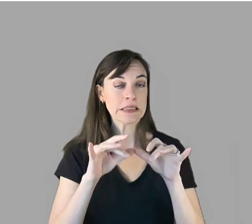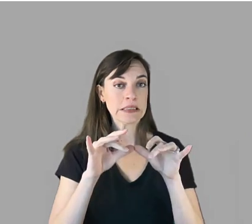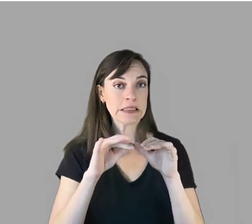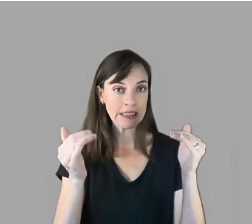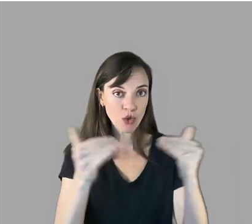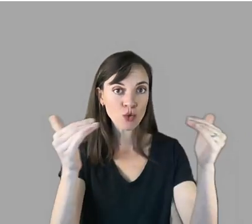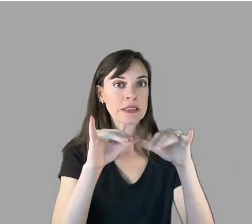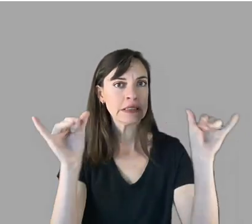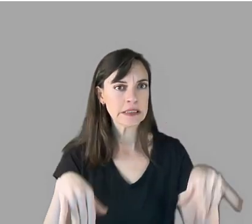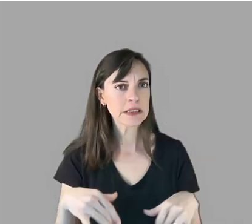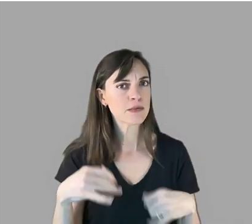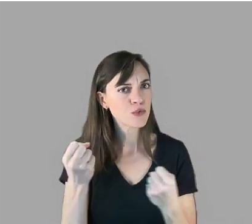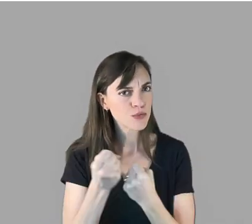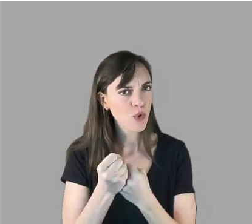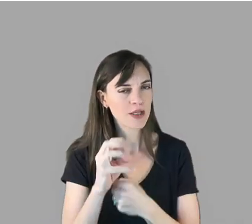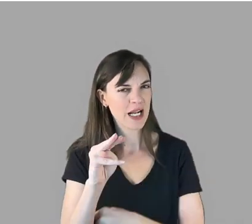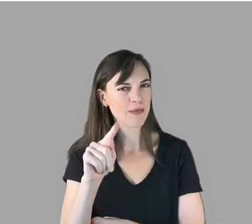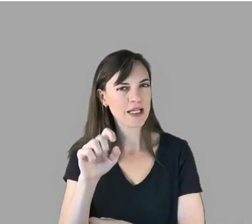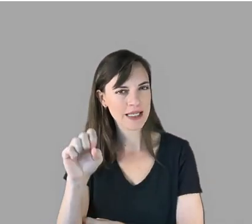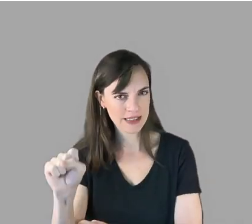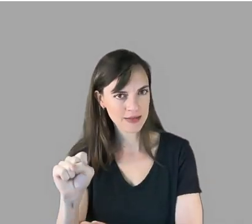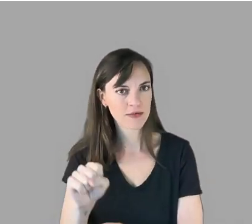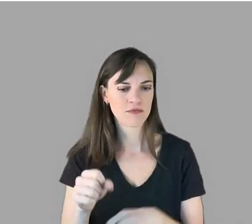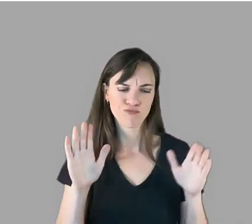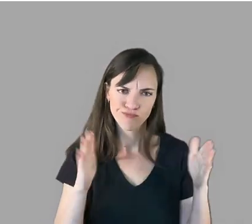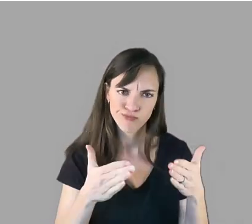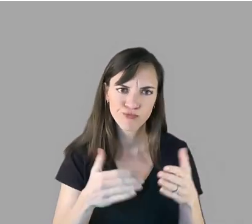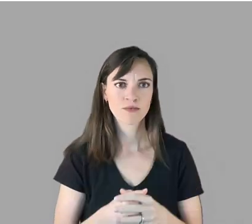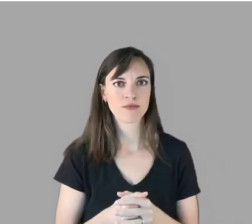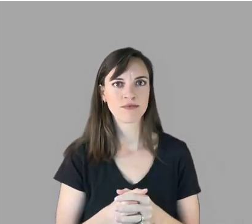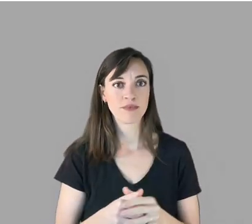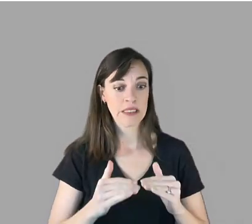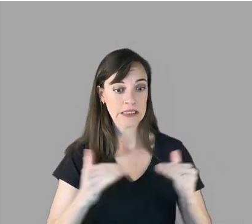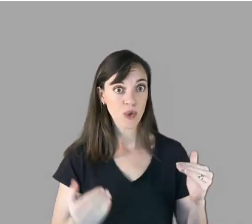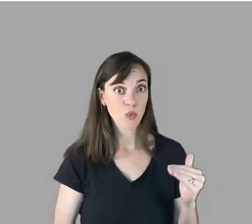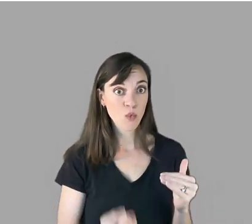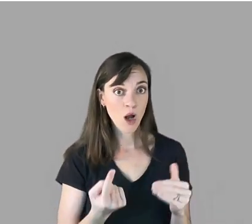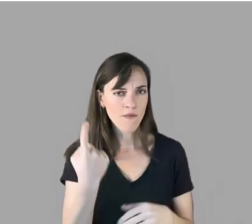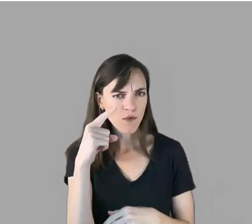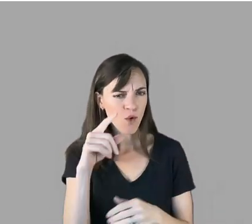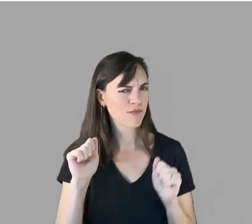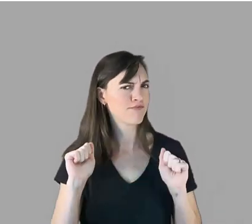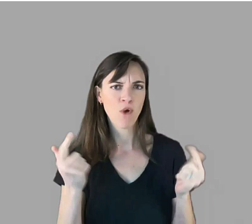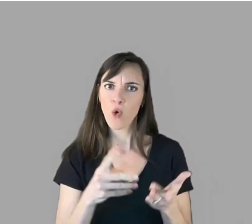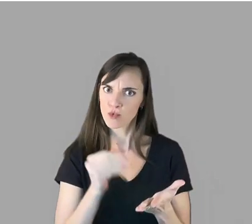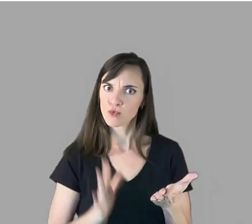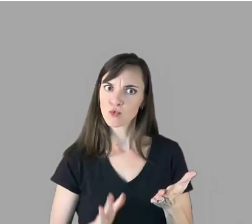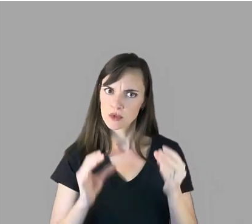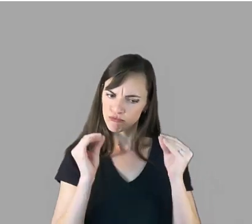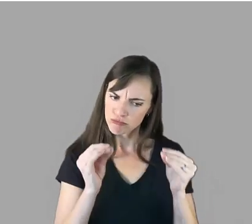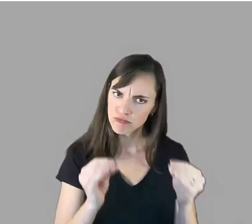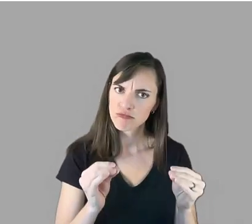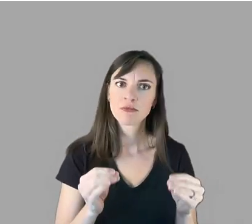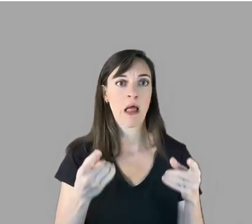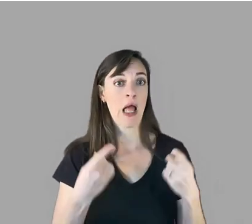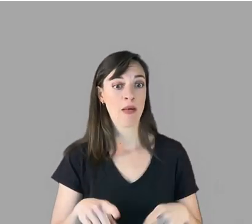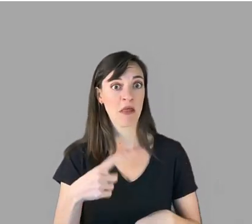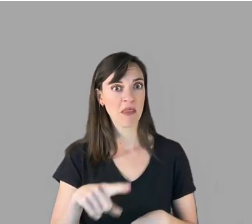“Tier 1 includes the instruction that is provided to all students.” This may be where the students need less support.